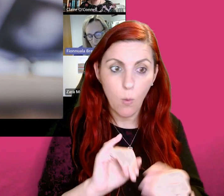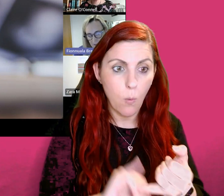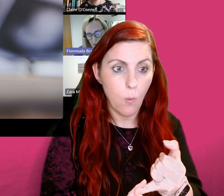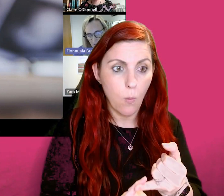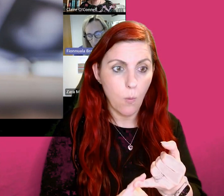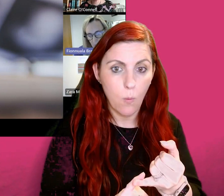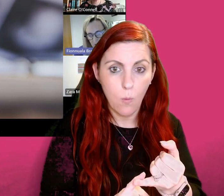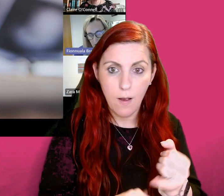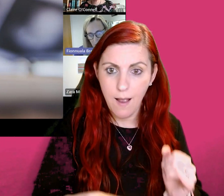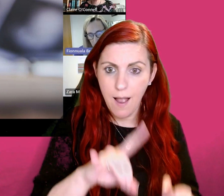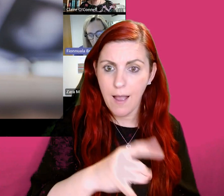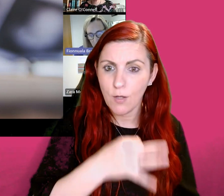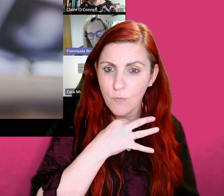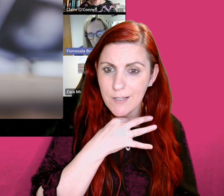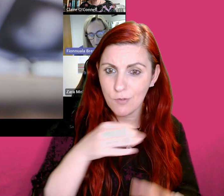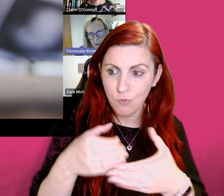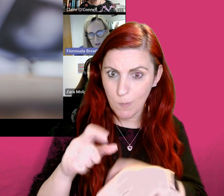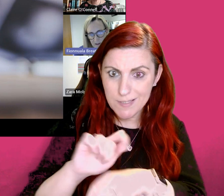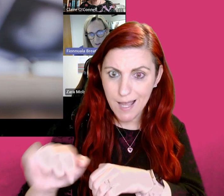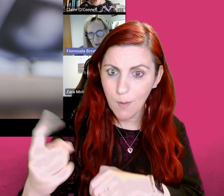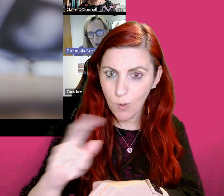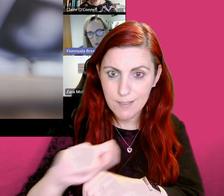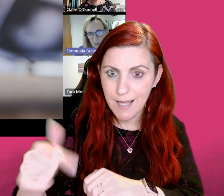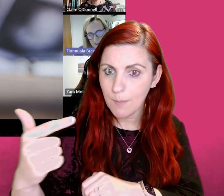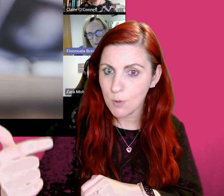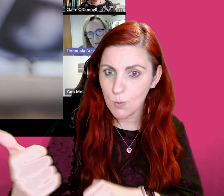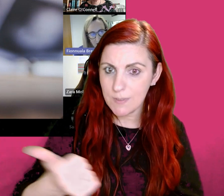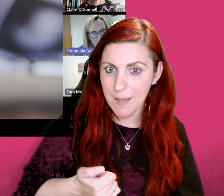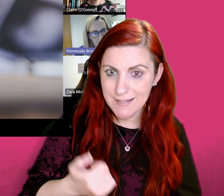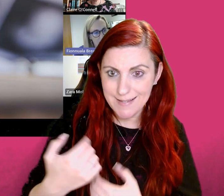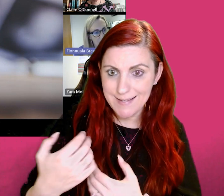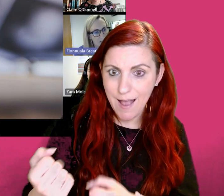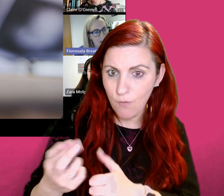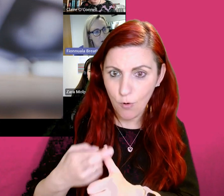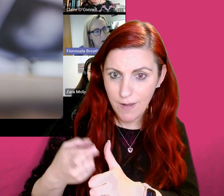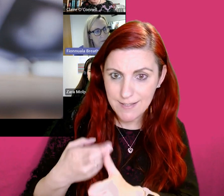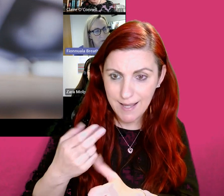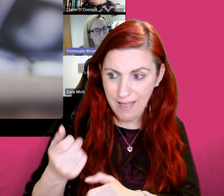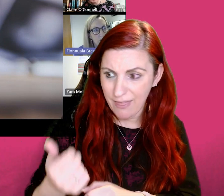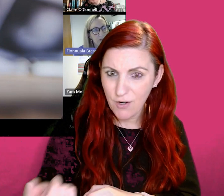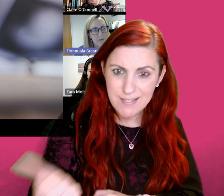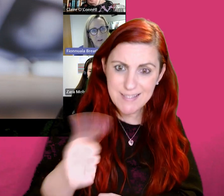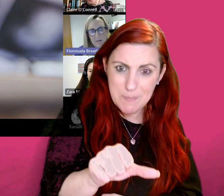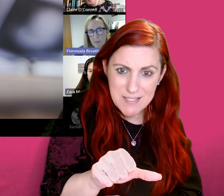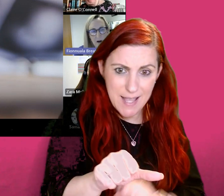high-risk group with type 1 and type 2 diabetes who were sitting alongside women with with very